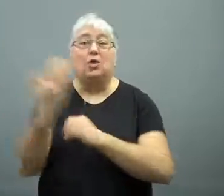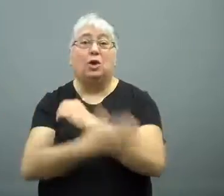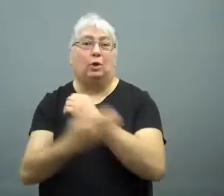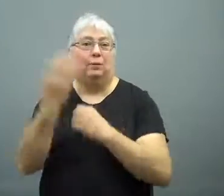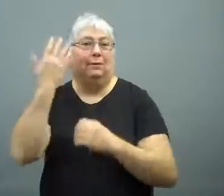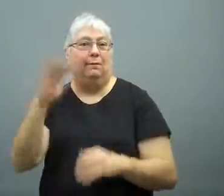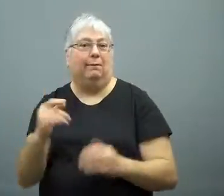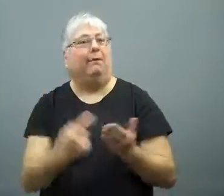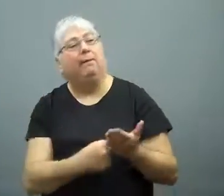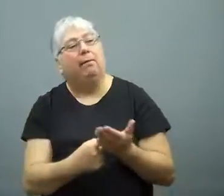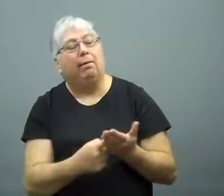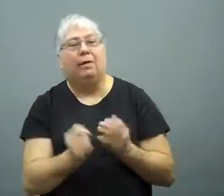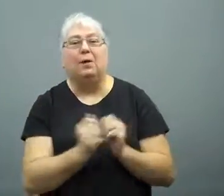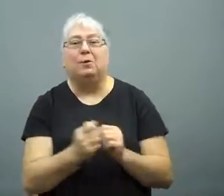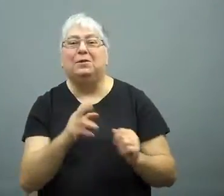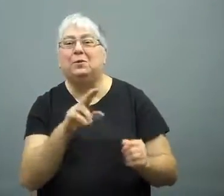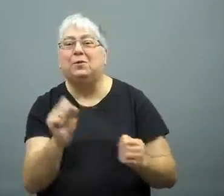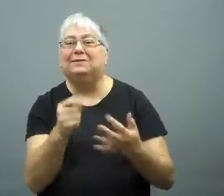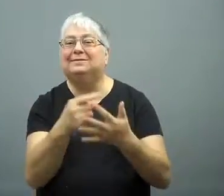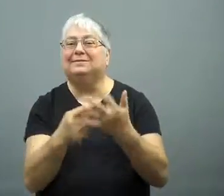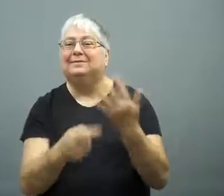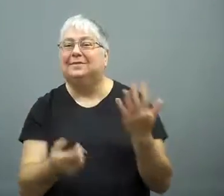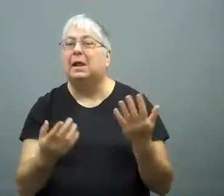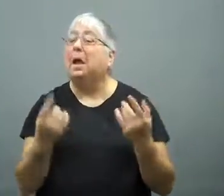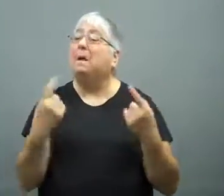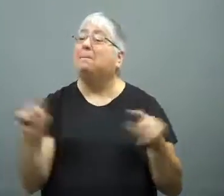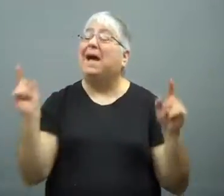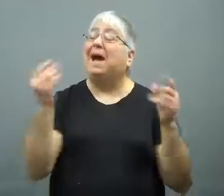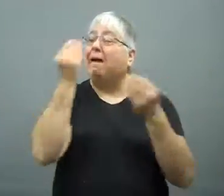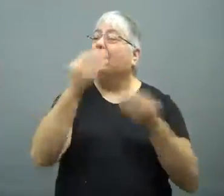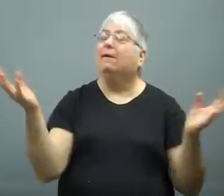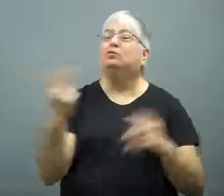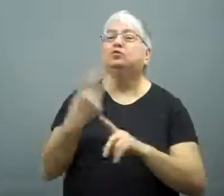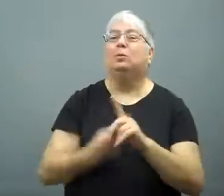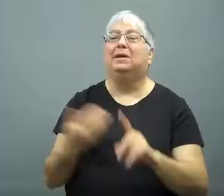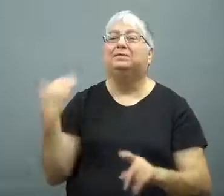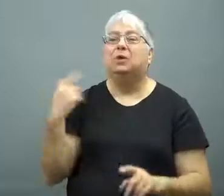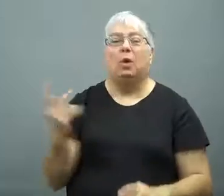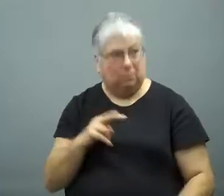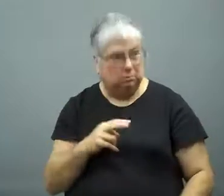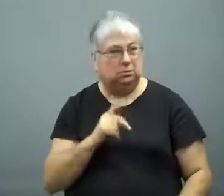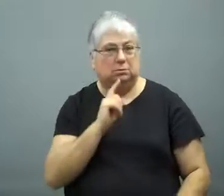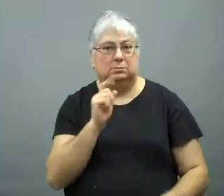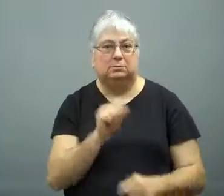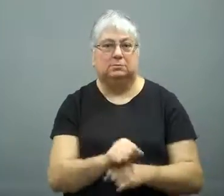Other countries were unaware of the talks between Iran and the U.S.